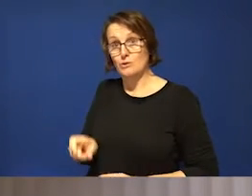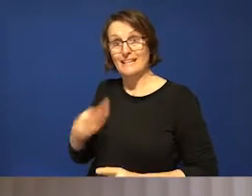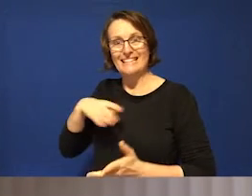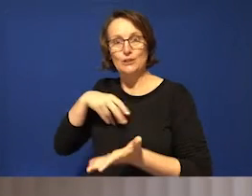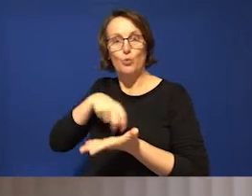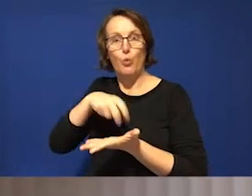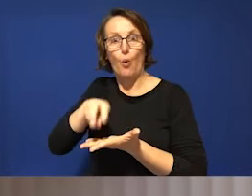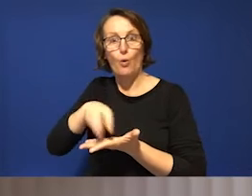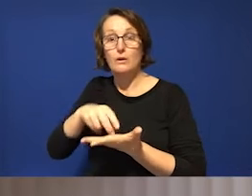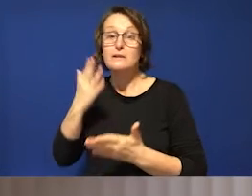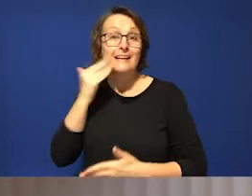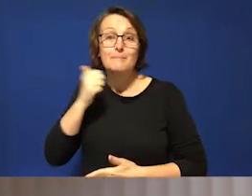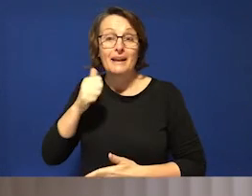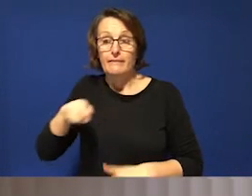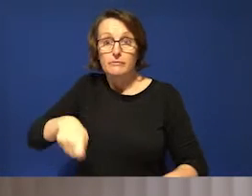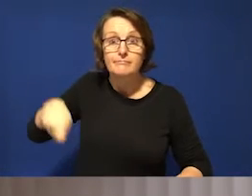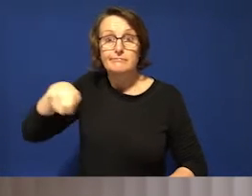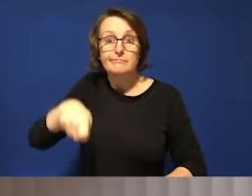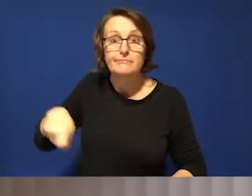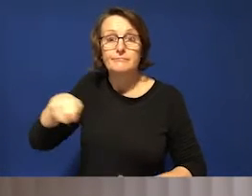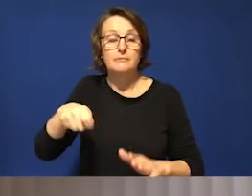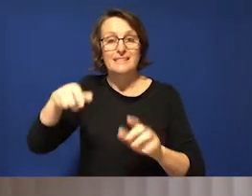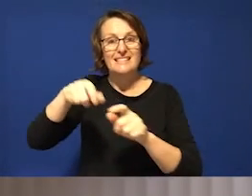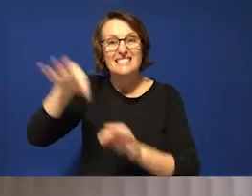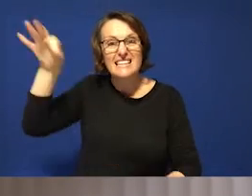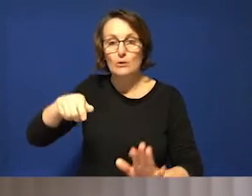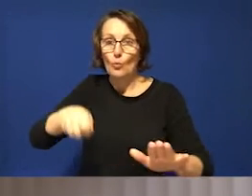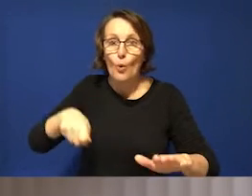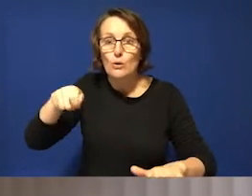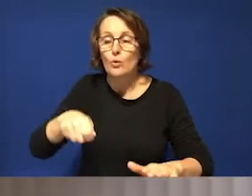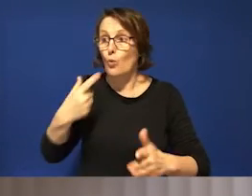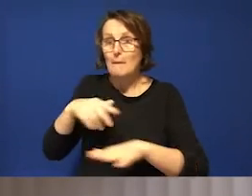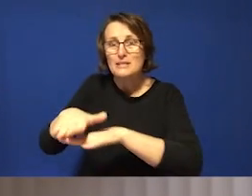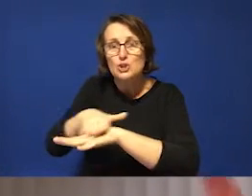even if they had a walking stick or an inability to walk very fast